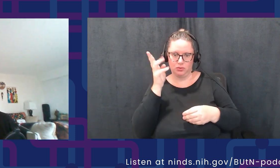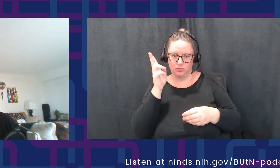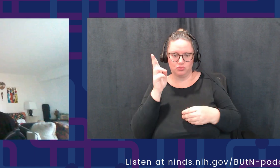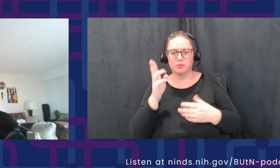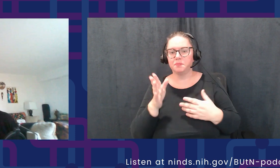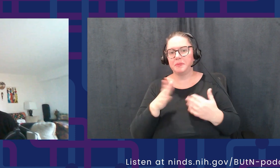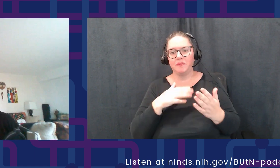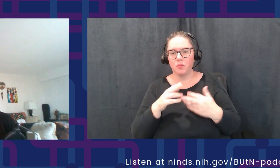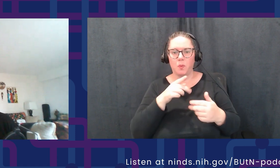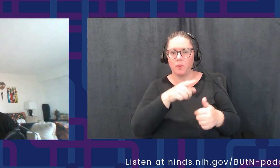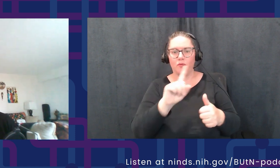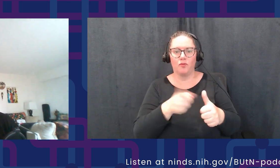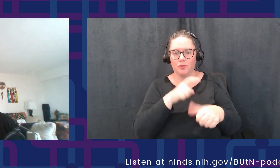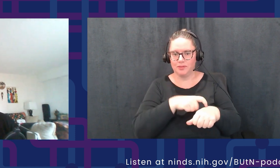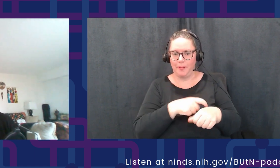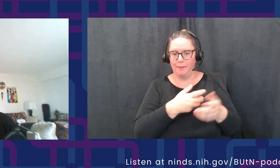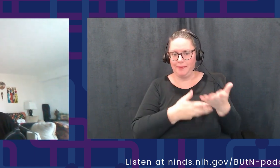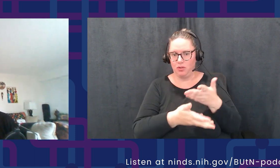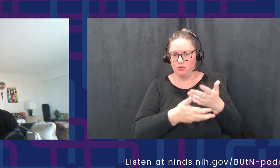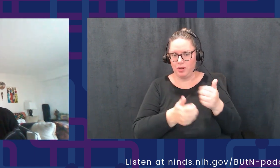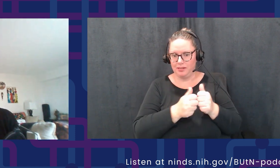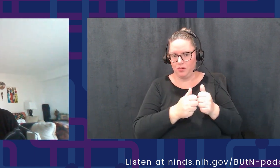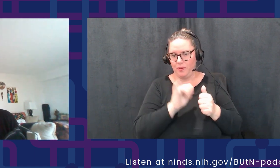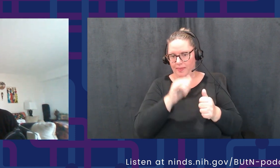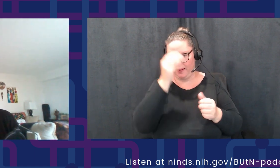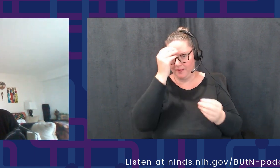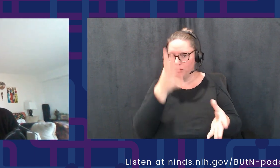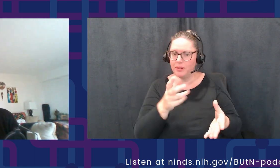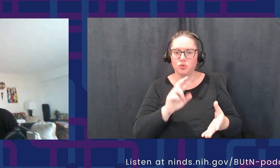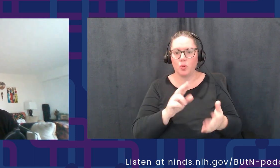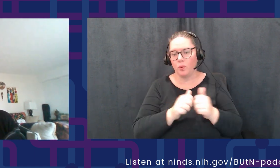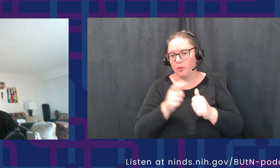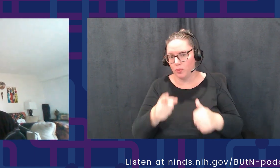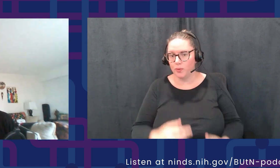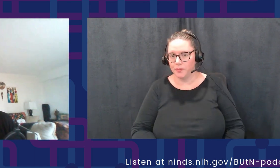though this may be their first time interacting with the information or with you for that matter.